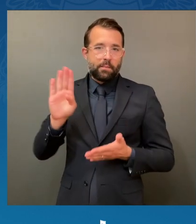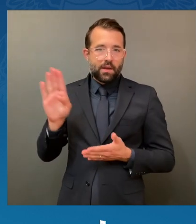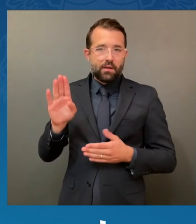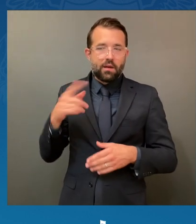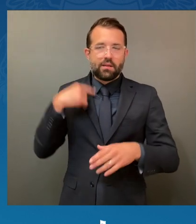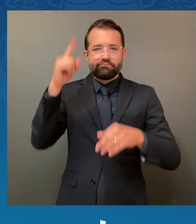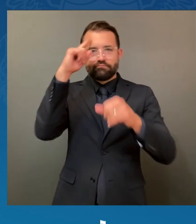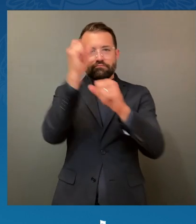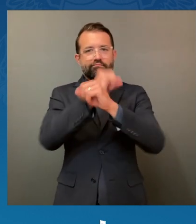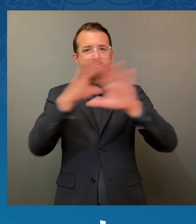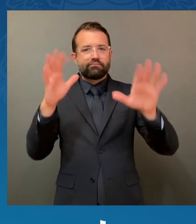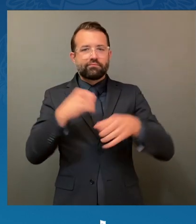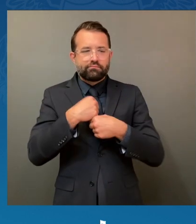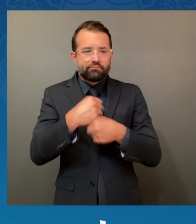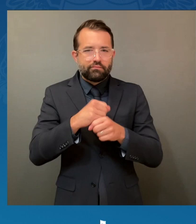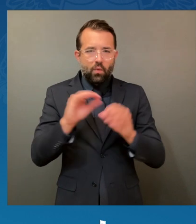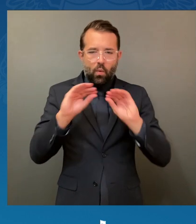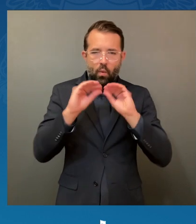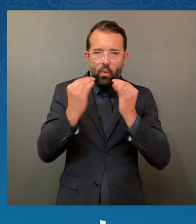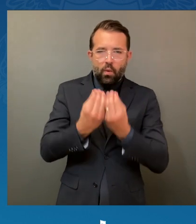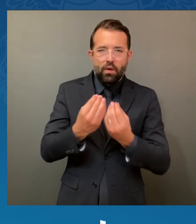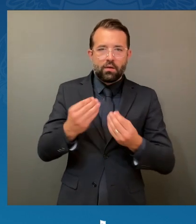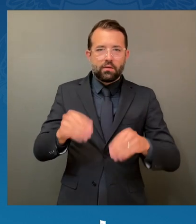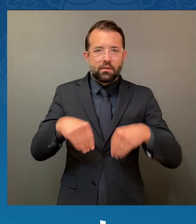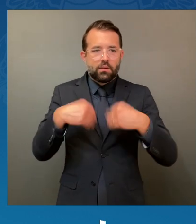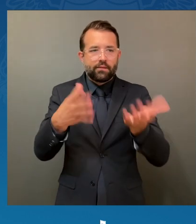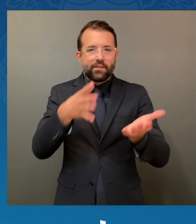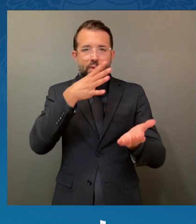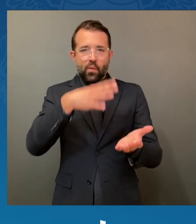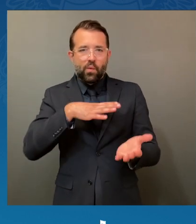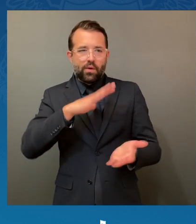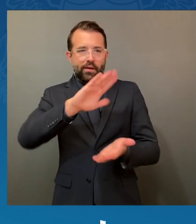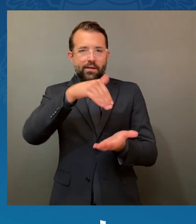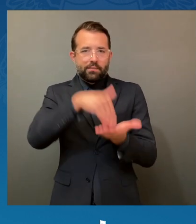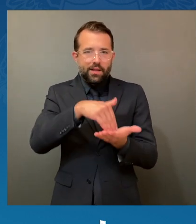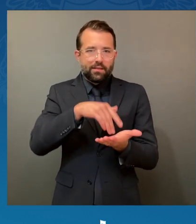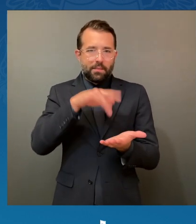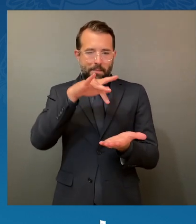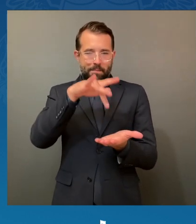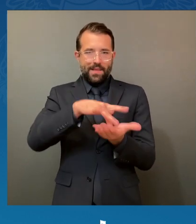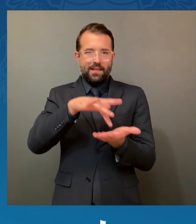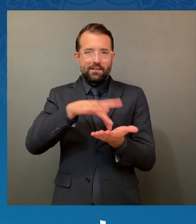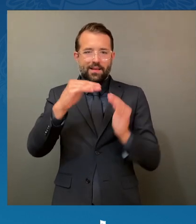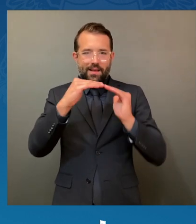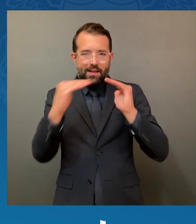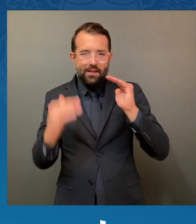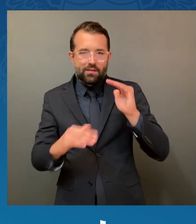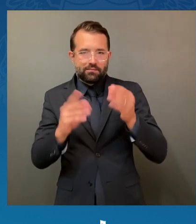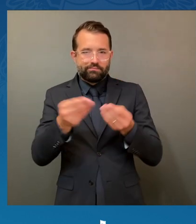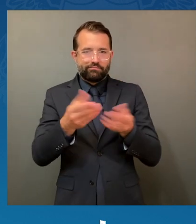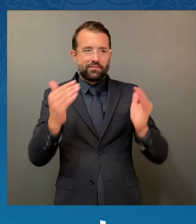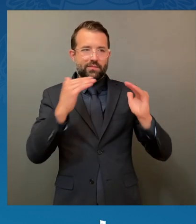that provides women in medically underserved areas with access to quality health care and a better quality of life.